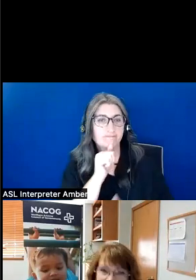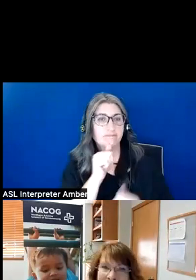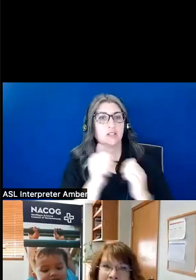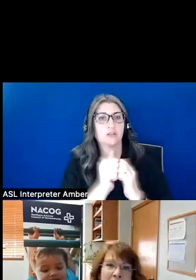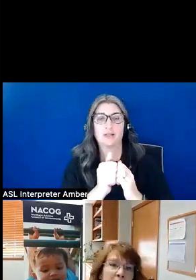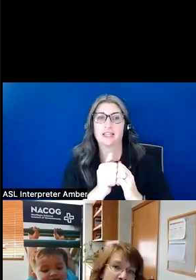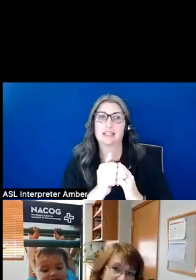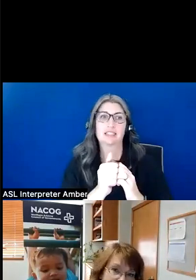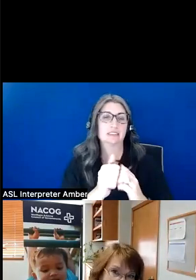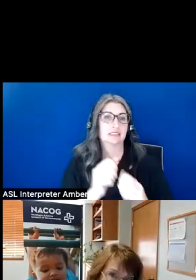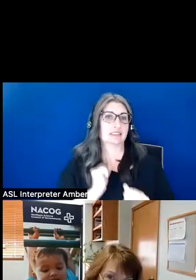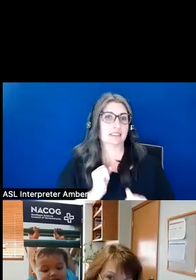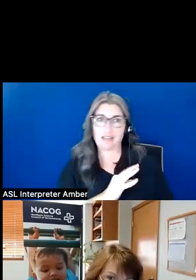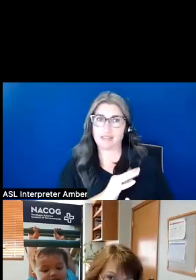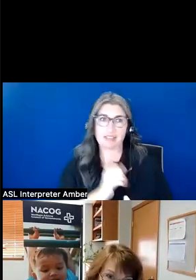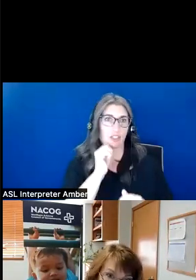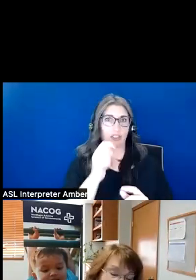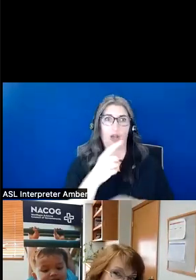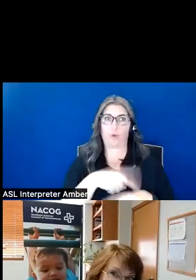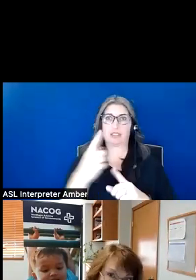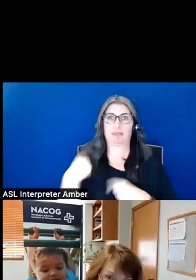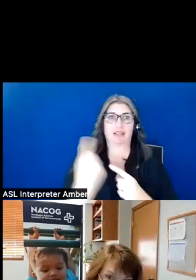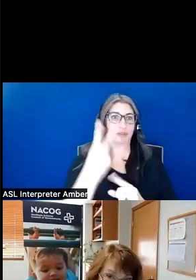There has not been one time in the past two years we have had full staff.